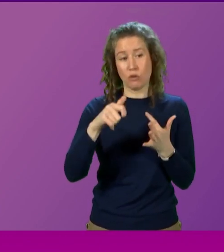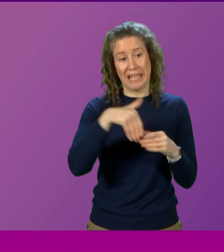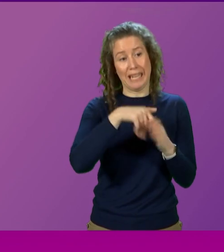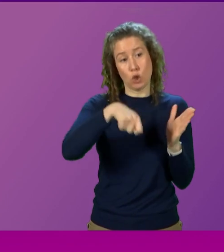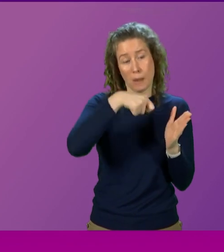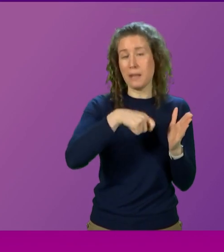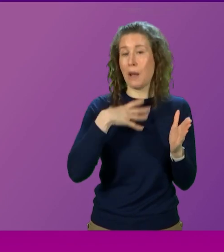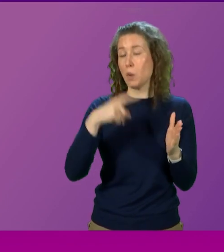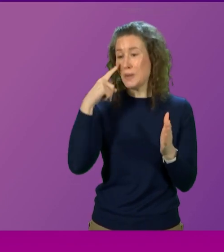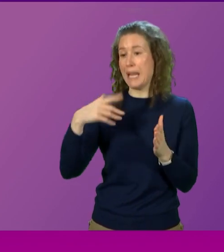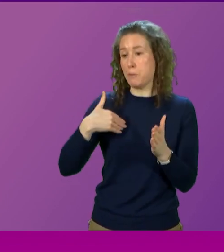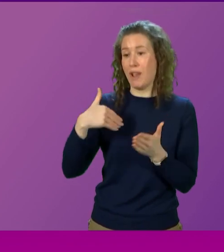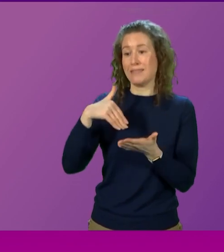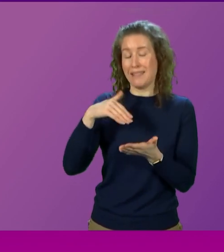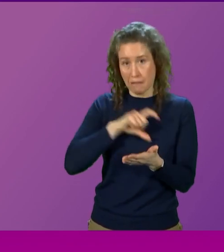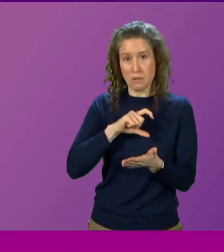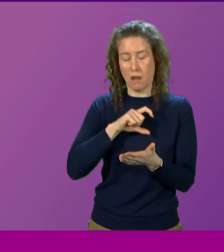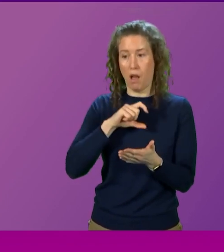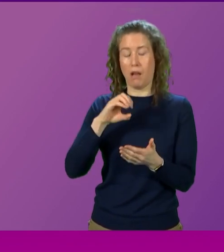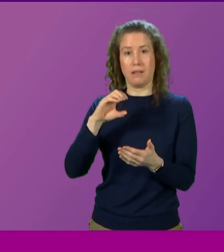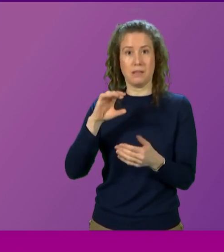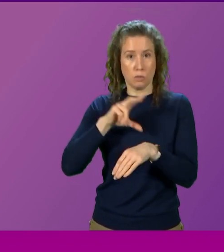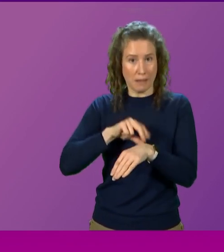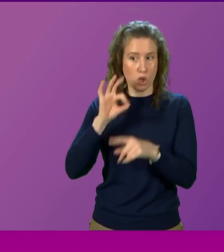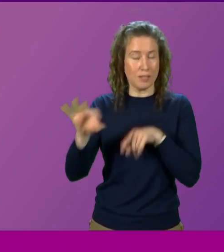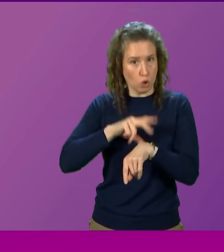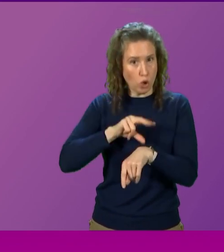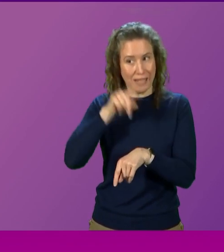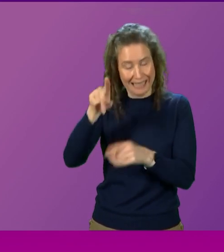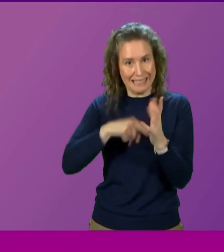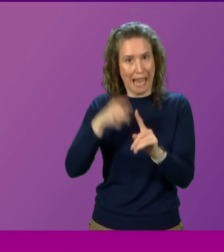to see a breast cancer oncologist in Tayside, and that problem has still not been fixed.